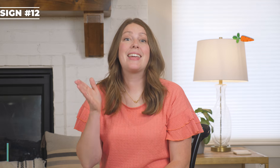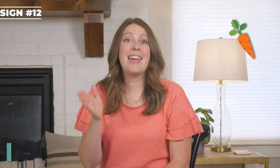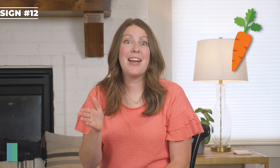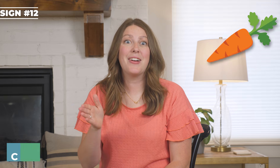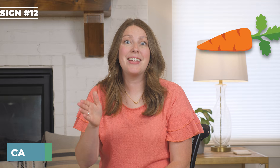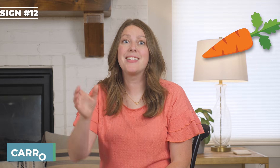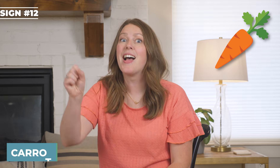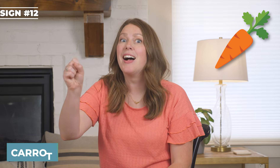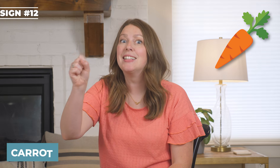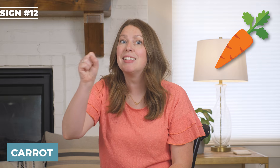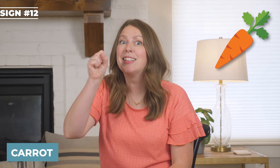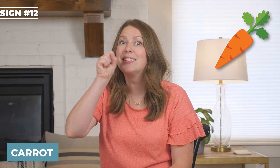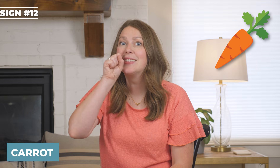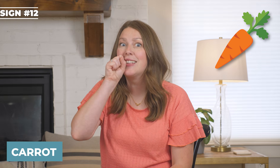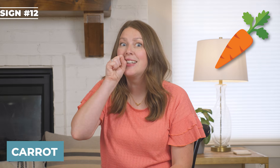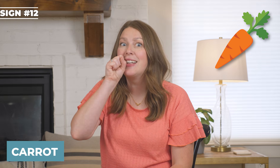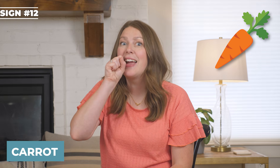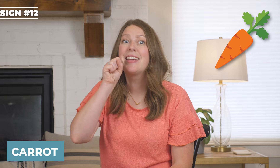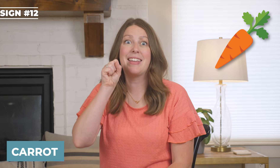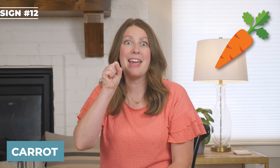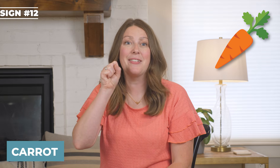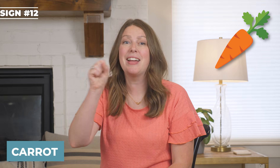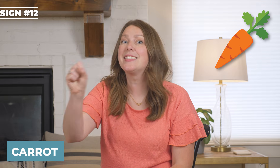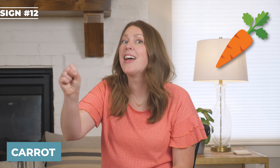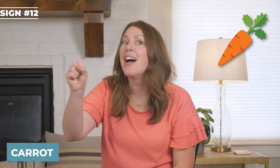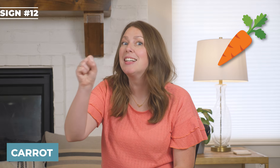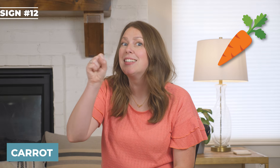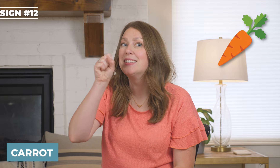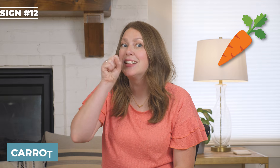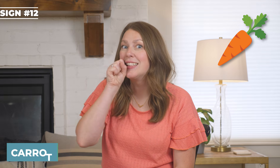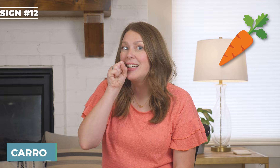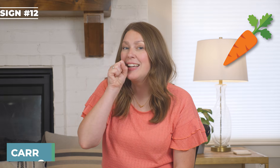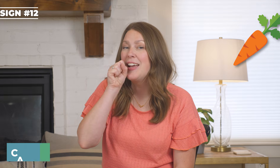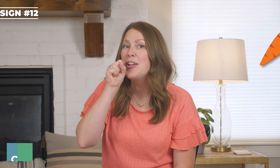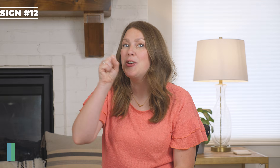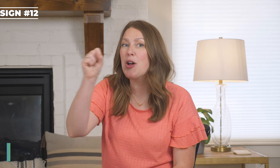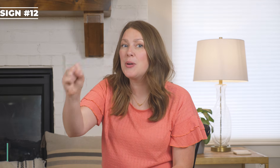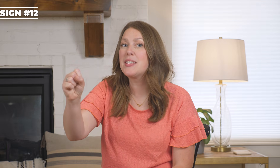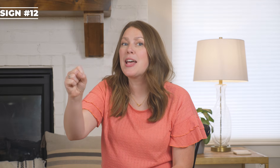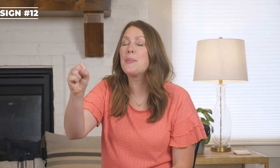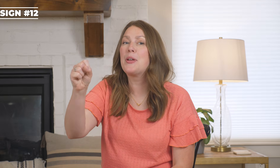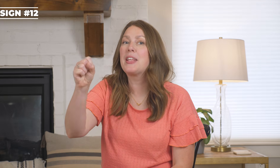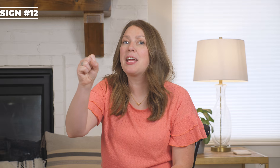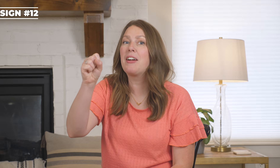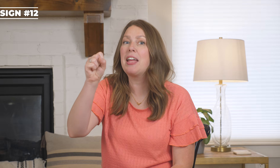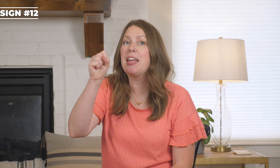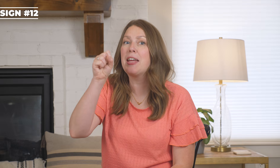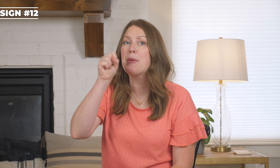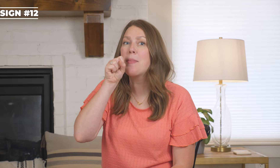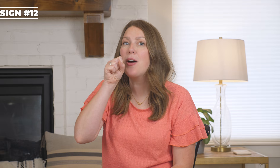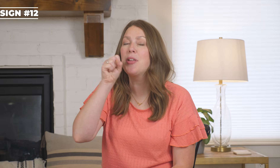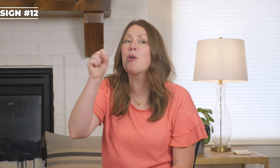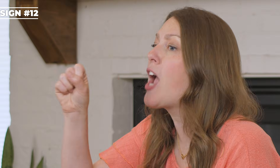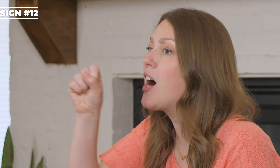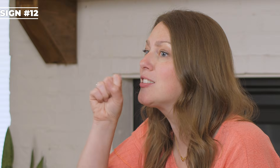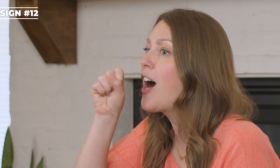Carrot. Notice I'm putting the carrot in my mouth and going.